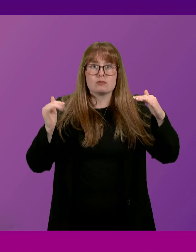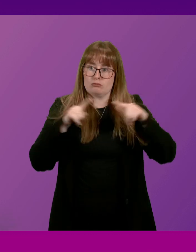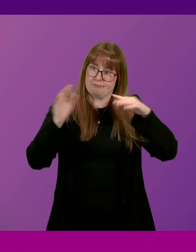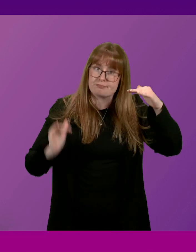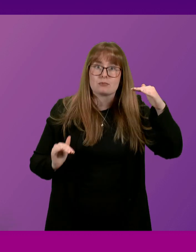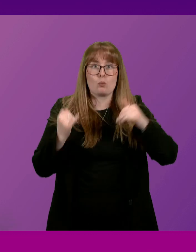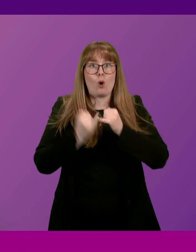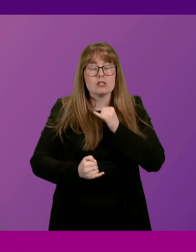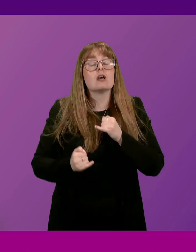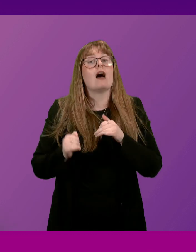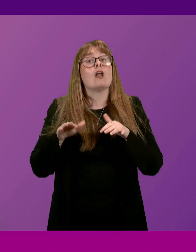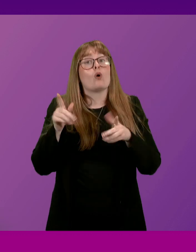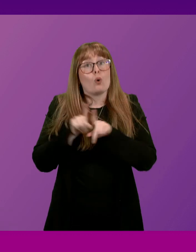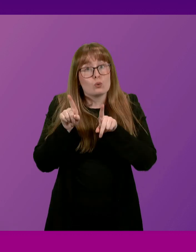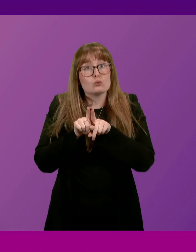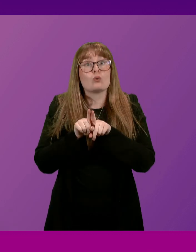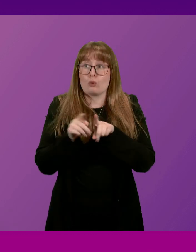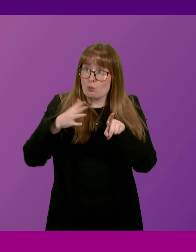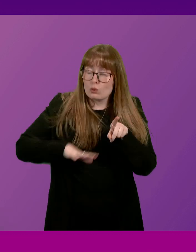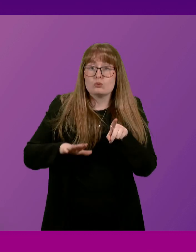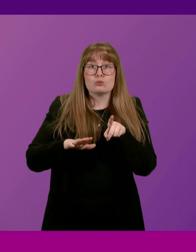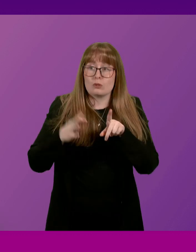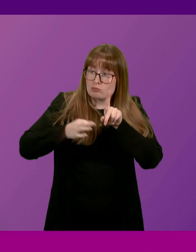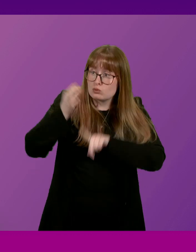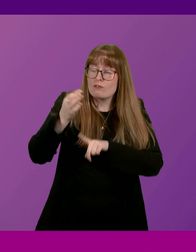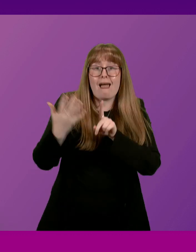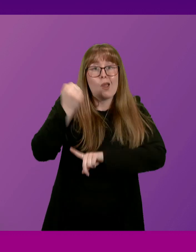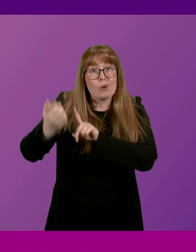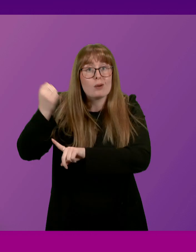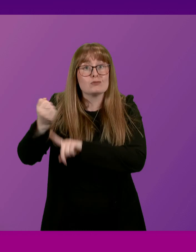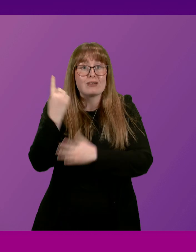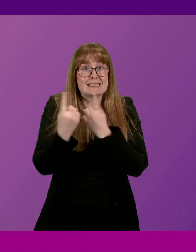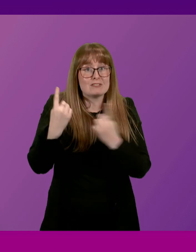It is essential that we address the issue to improve outcomes for individuals in our society.